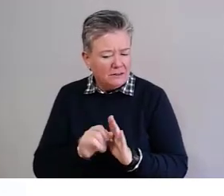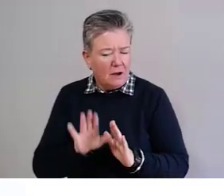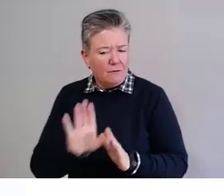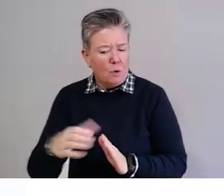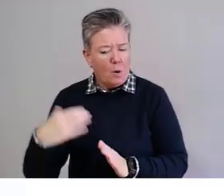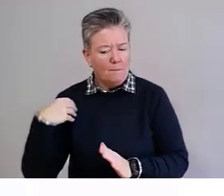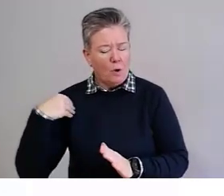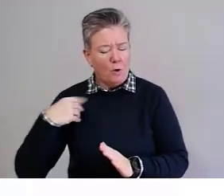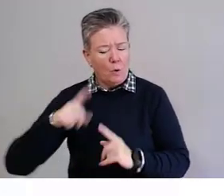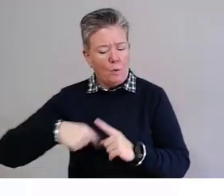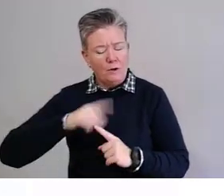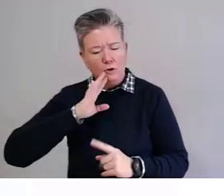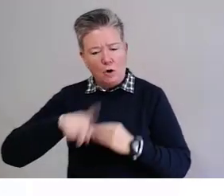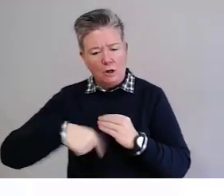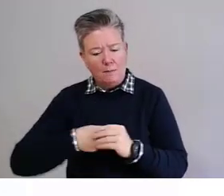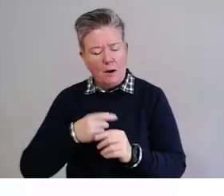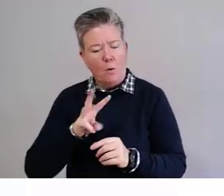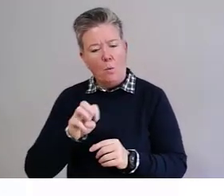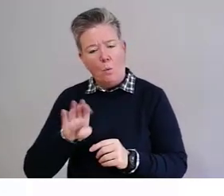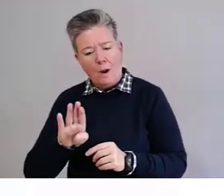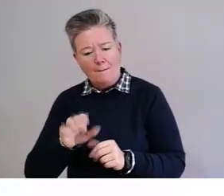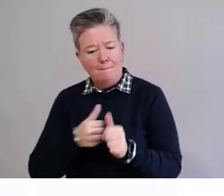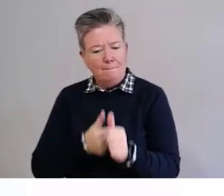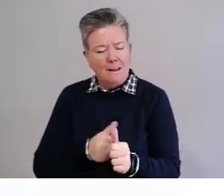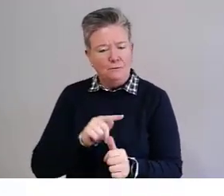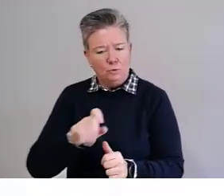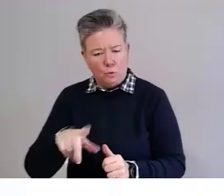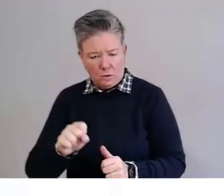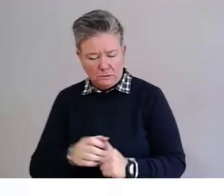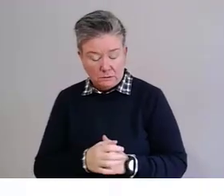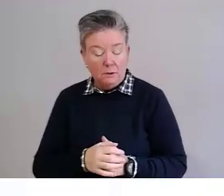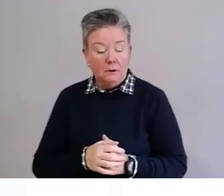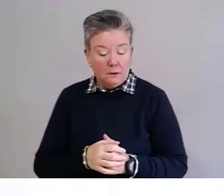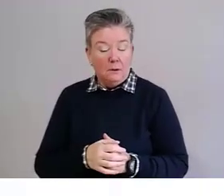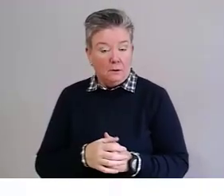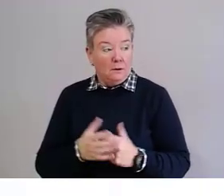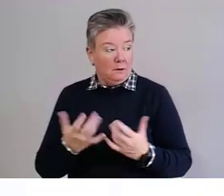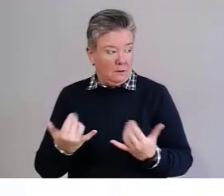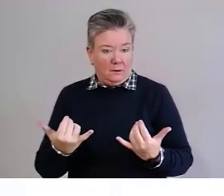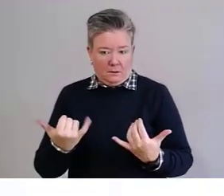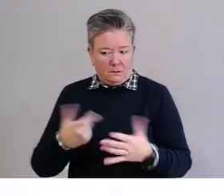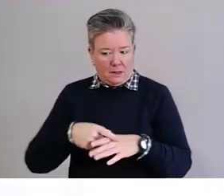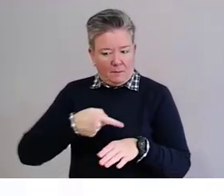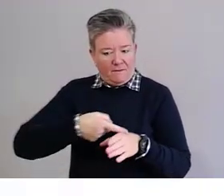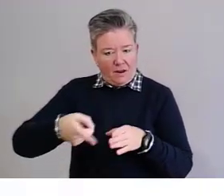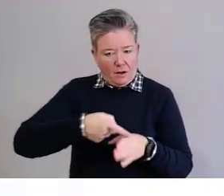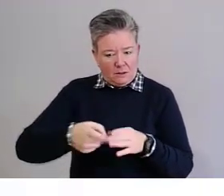when it comes to web-based tools. In a field where many of us work as a county of one,